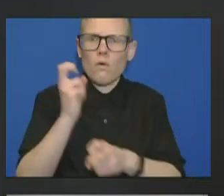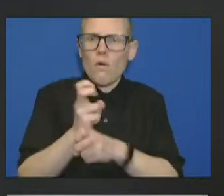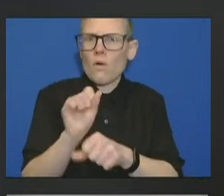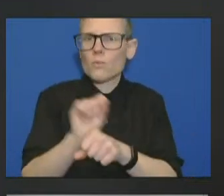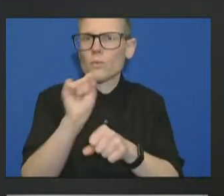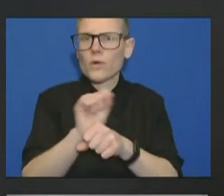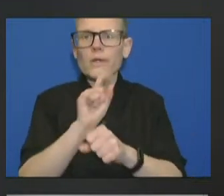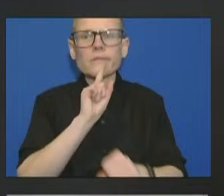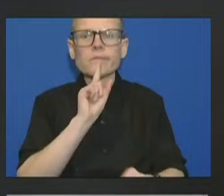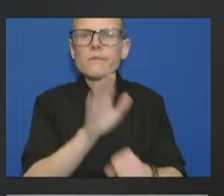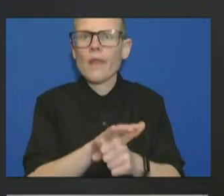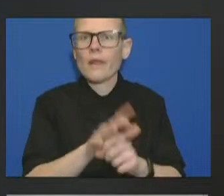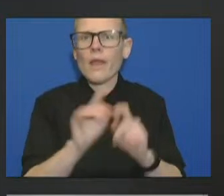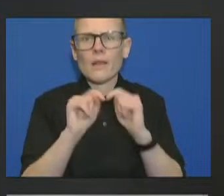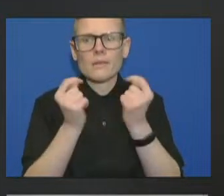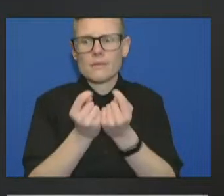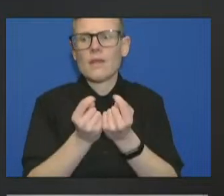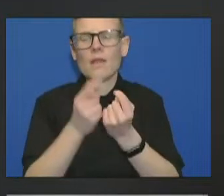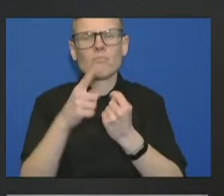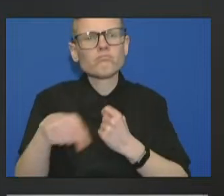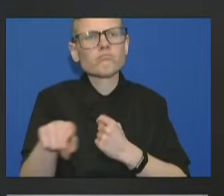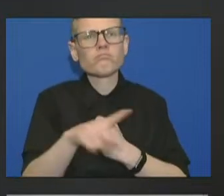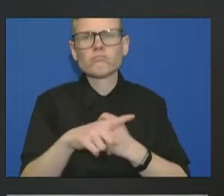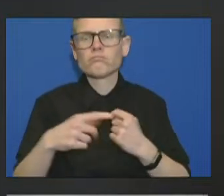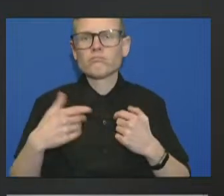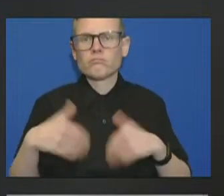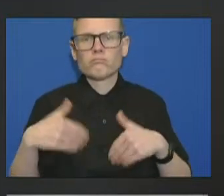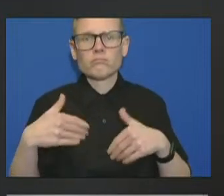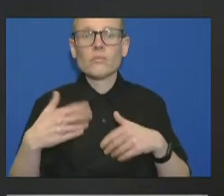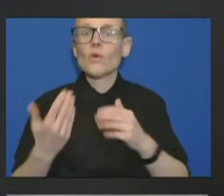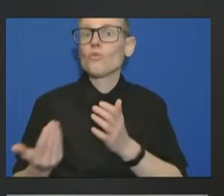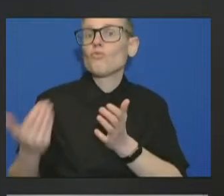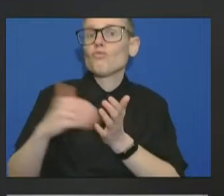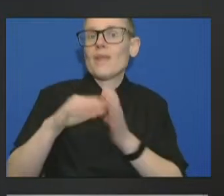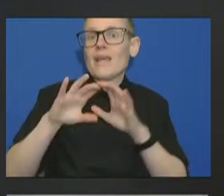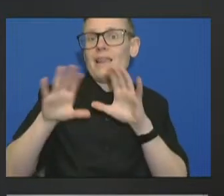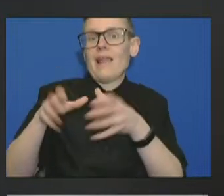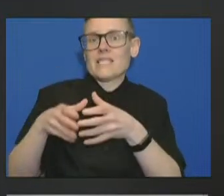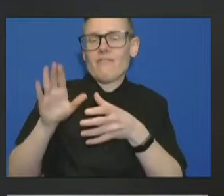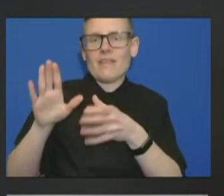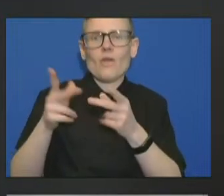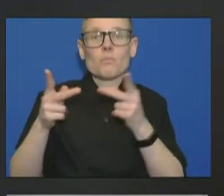paraprofessional knows that these are incredibly hard